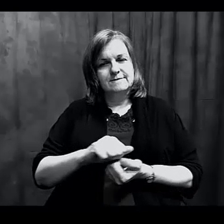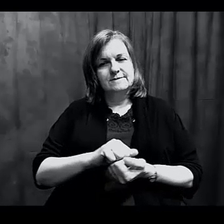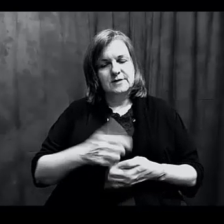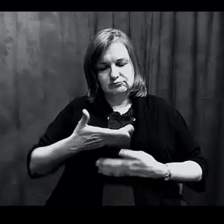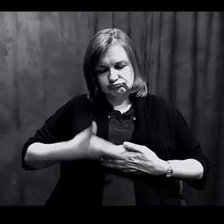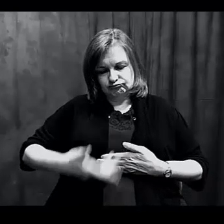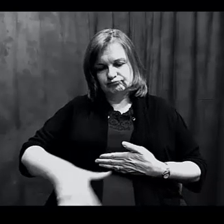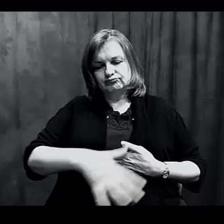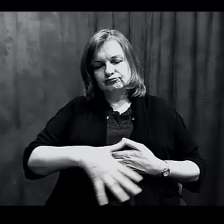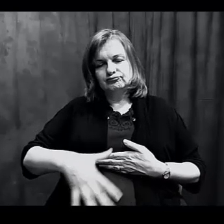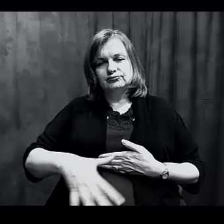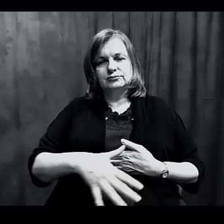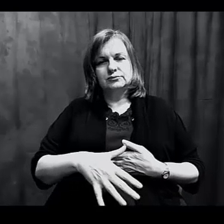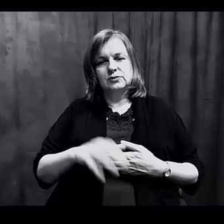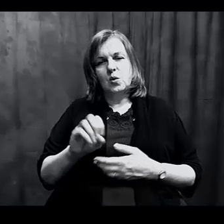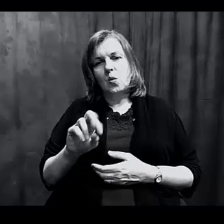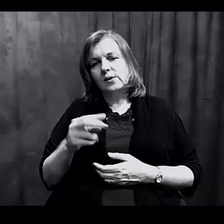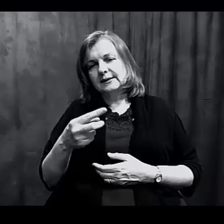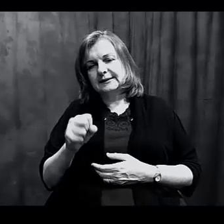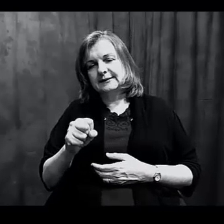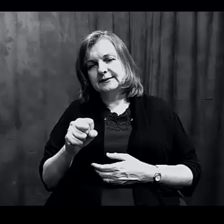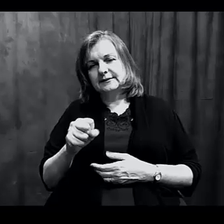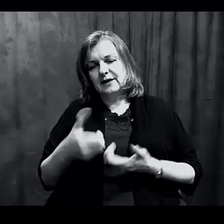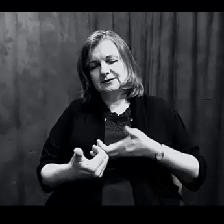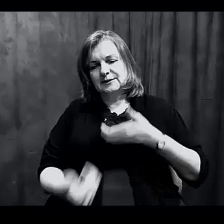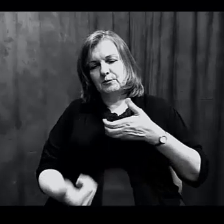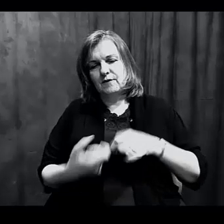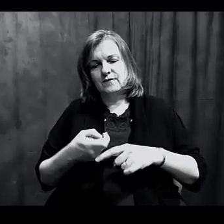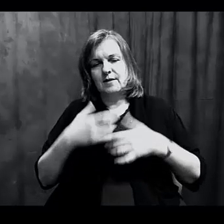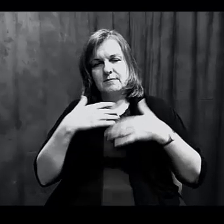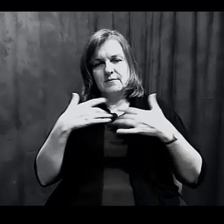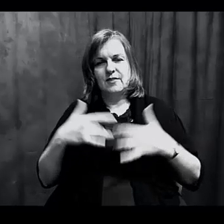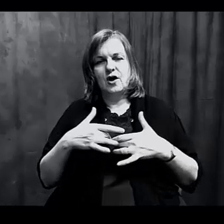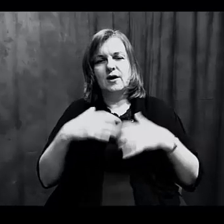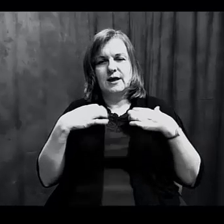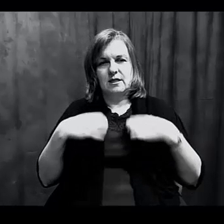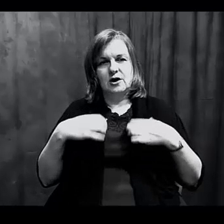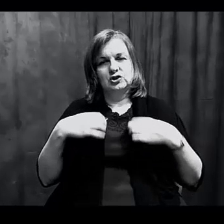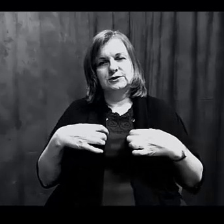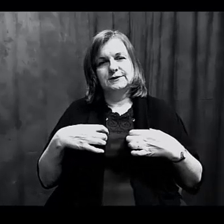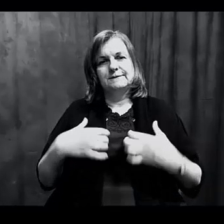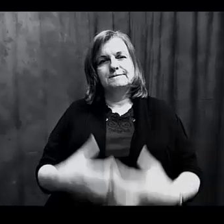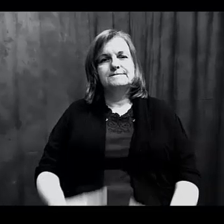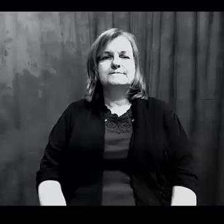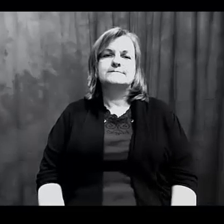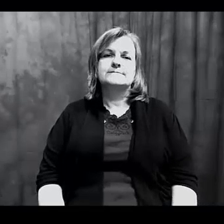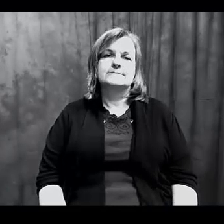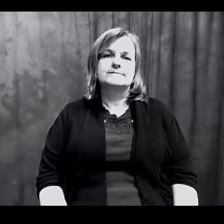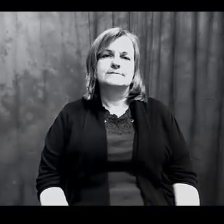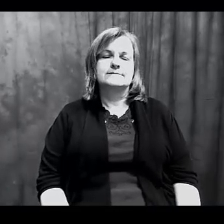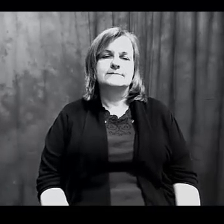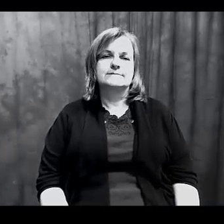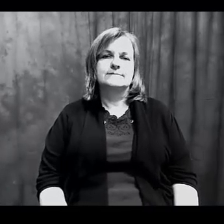so head - thorax - abdomen. Probably not a surprise to you. Remember thorax is just chest kind of area